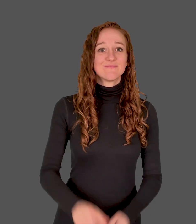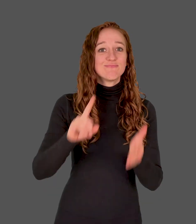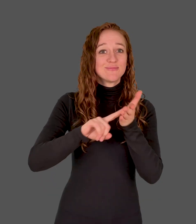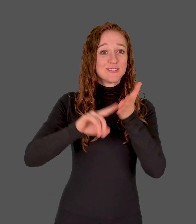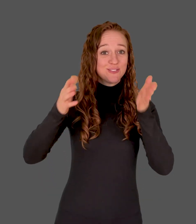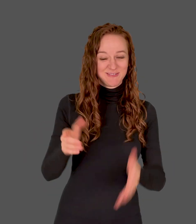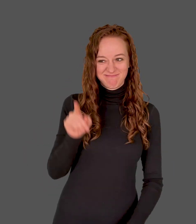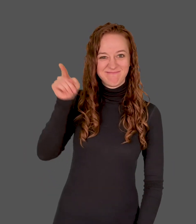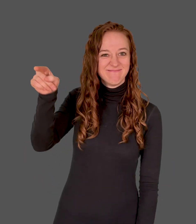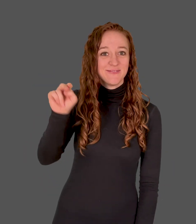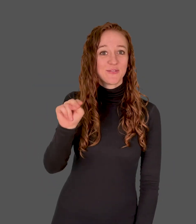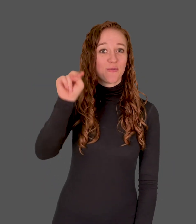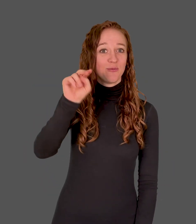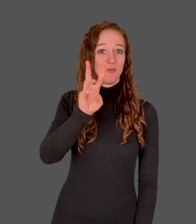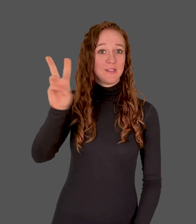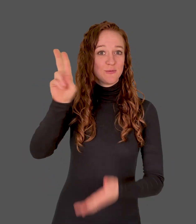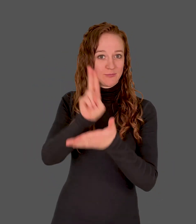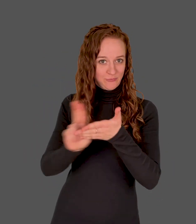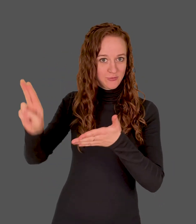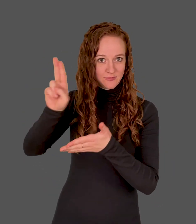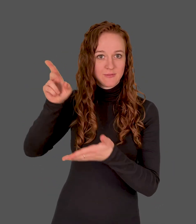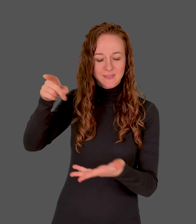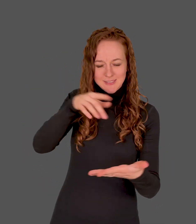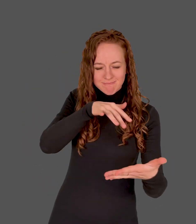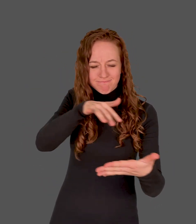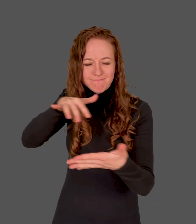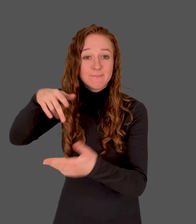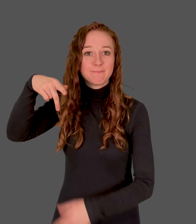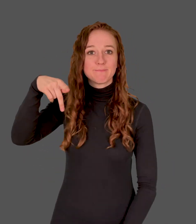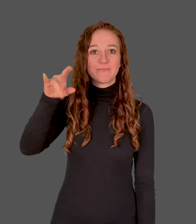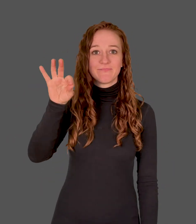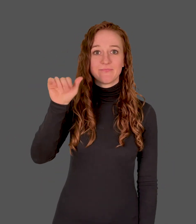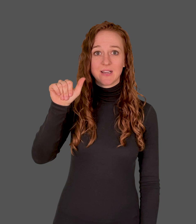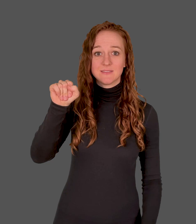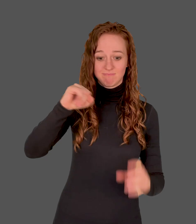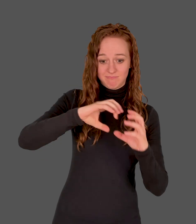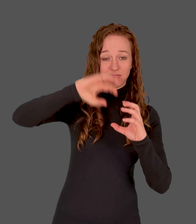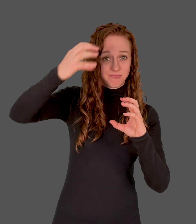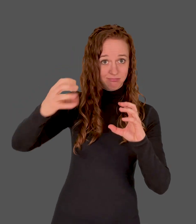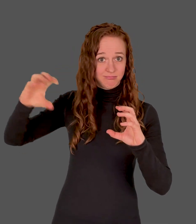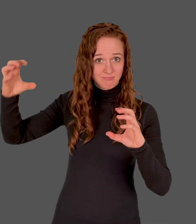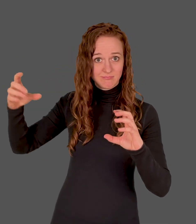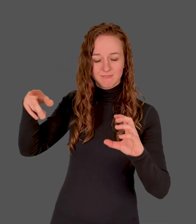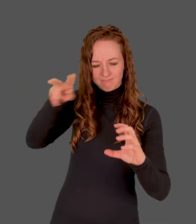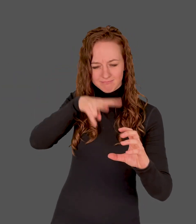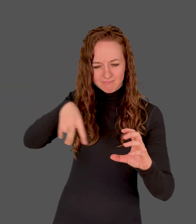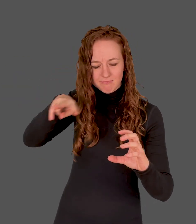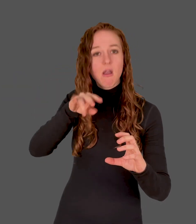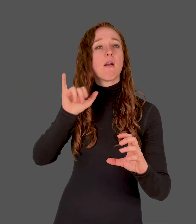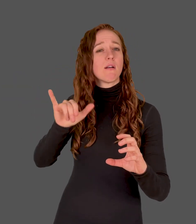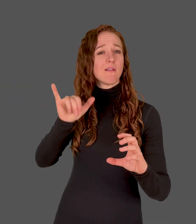While studying the compounds, the researchers at Northwestern University noticed that